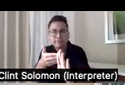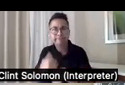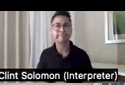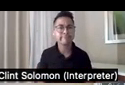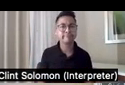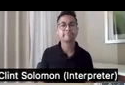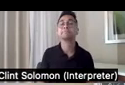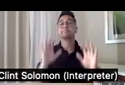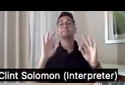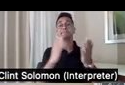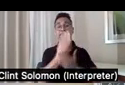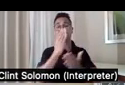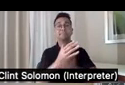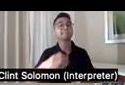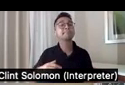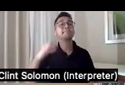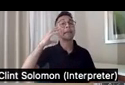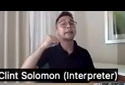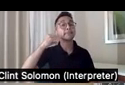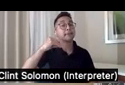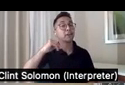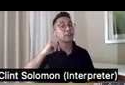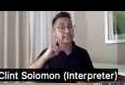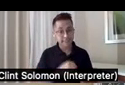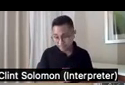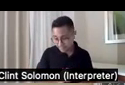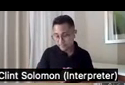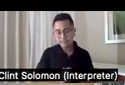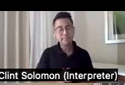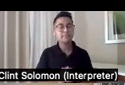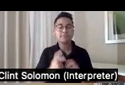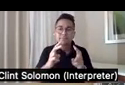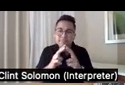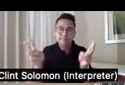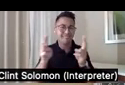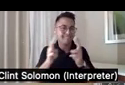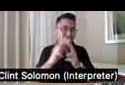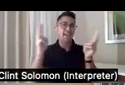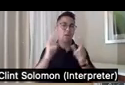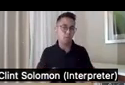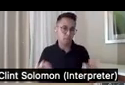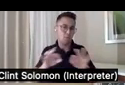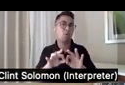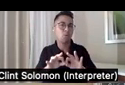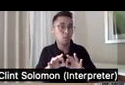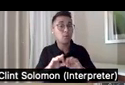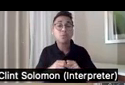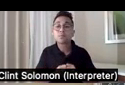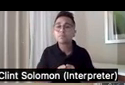all right so experiences are very very important and we're responsible to provide those